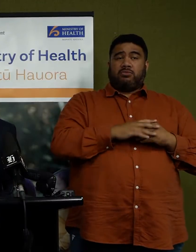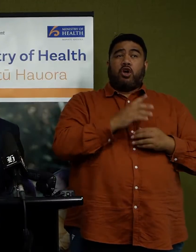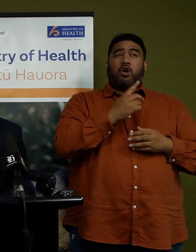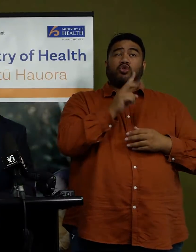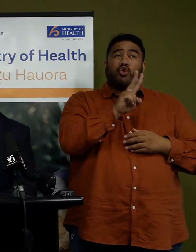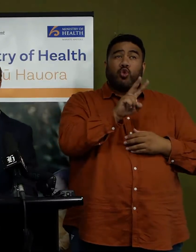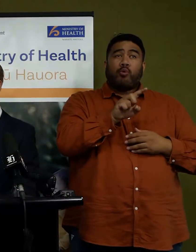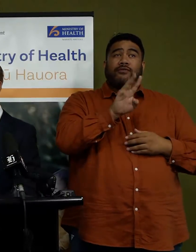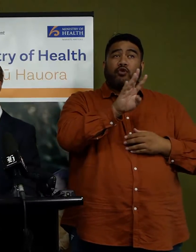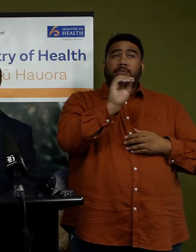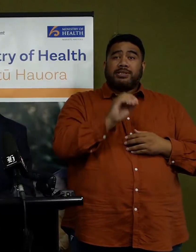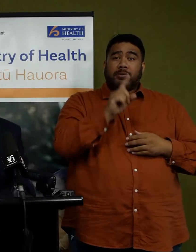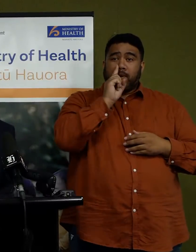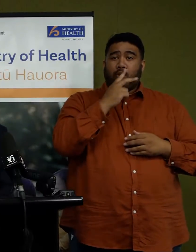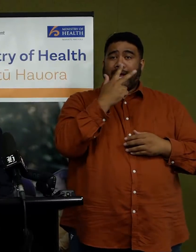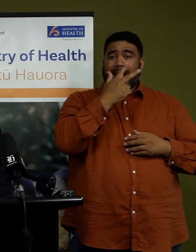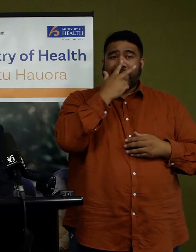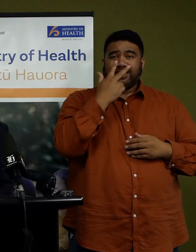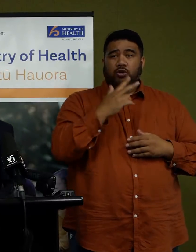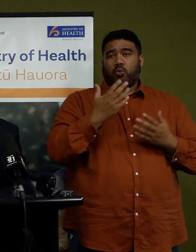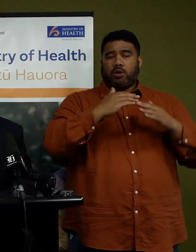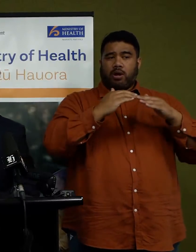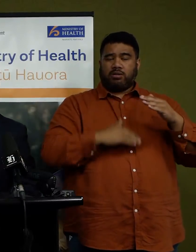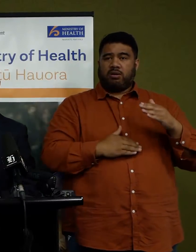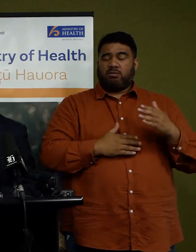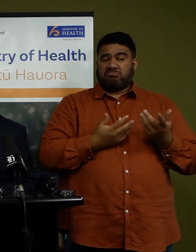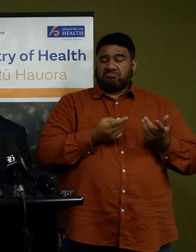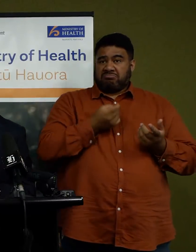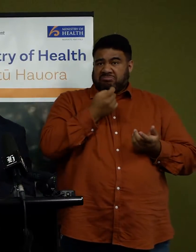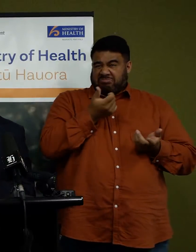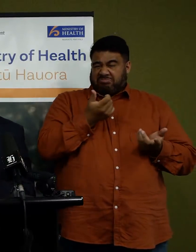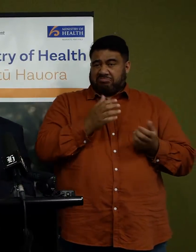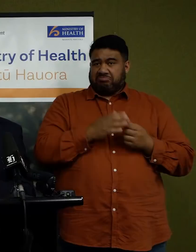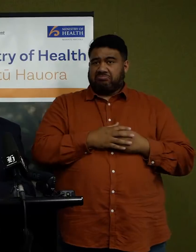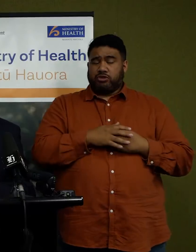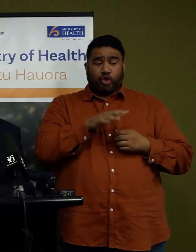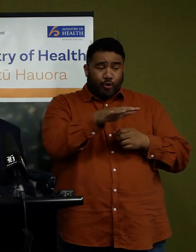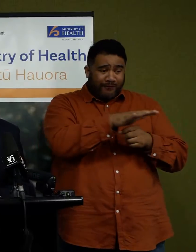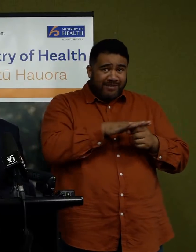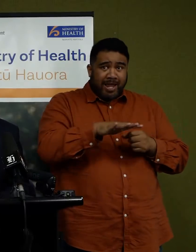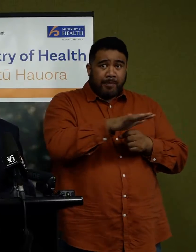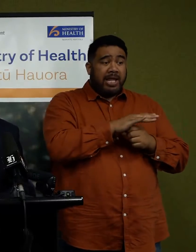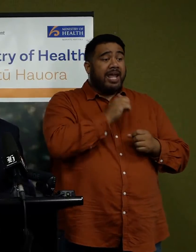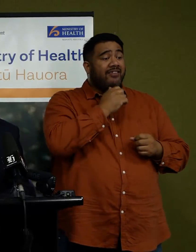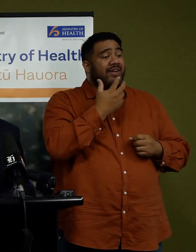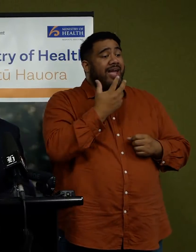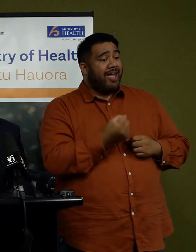Now realize it's quite a few numbers to get. But also even in those families where there is transmission,